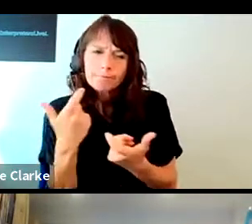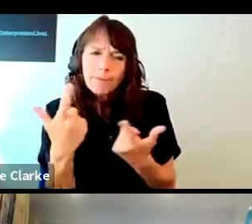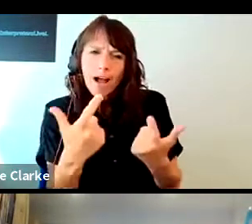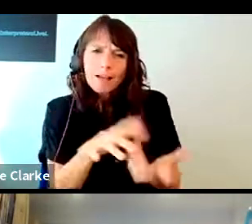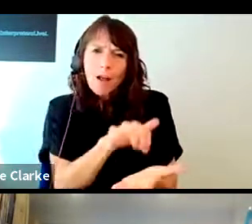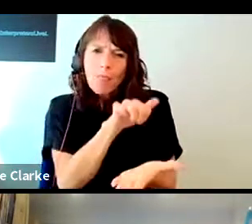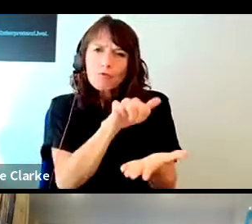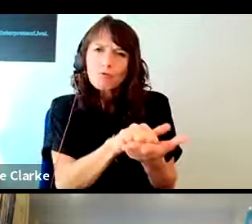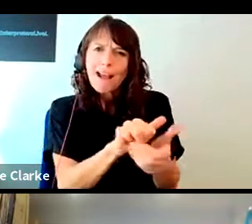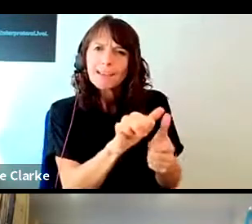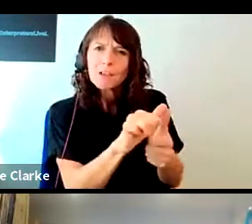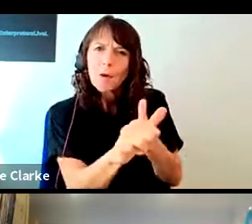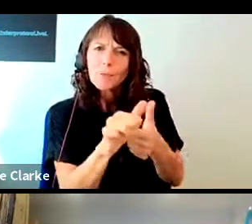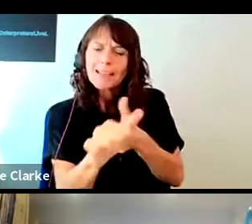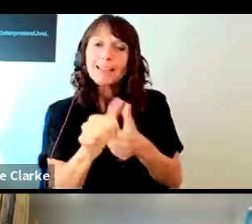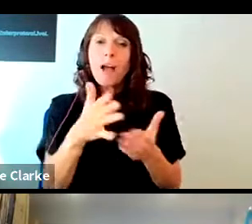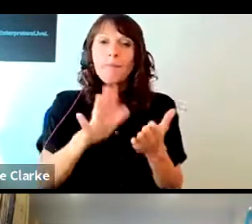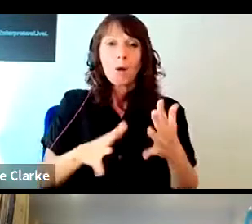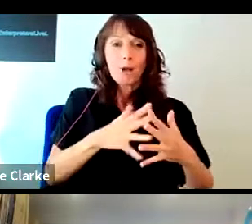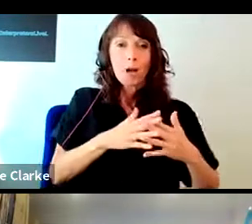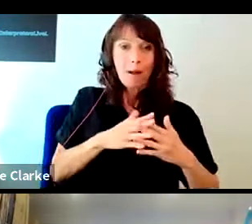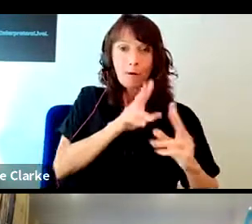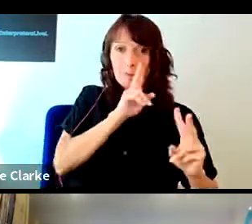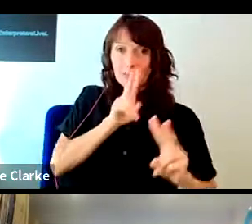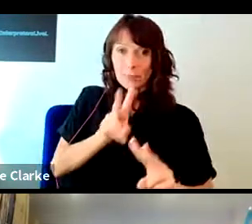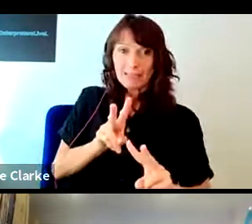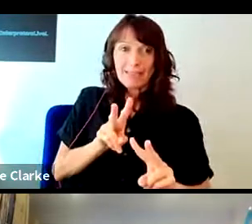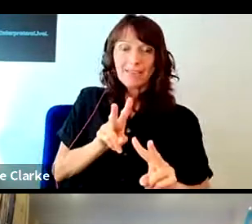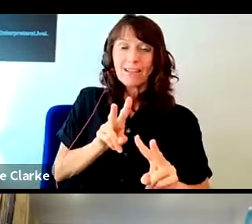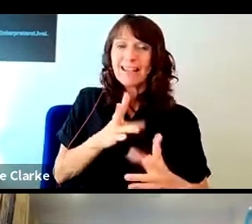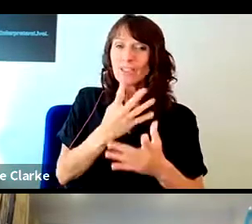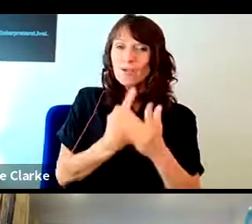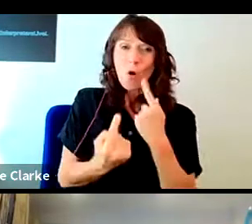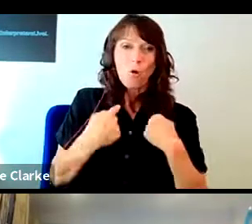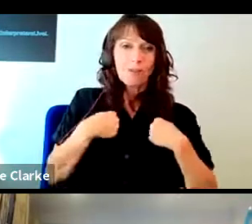I'm saying that a lot from the US perspective, but you'll know it's not just from the US,